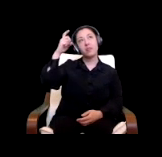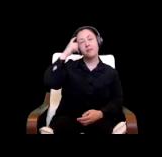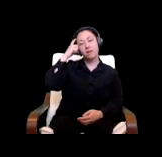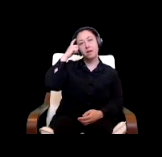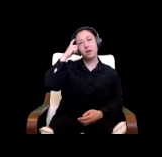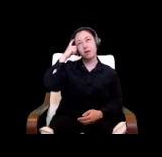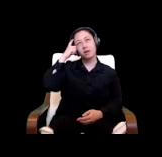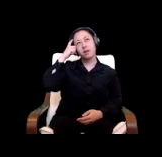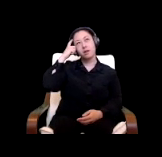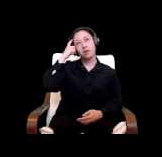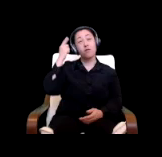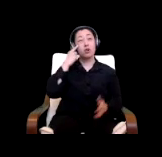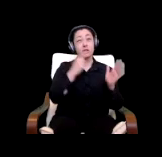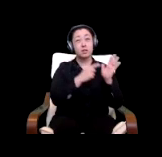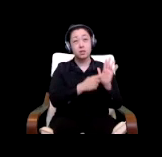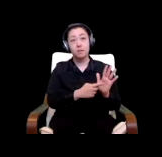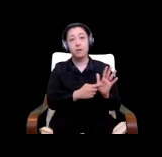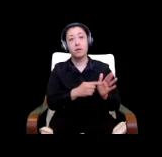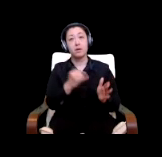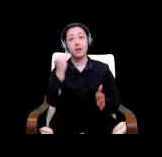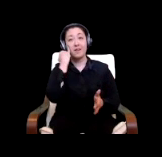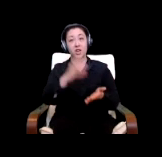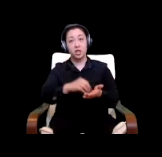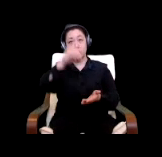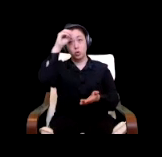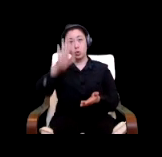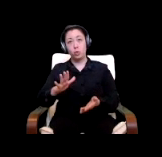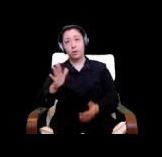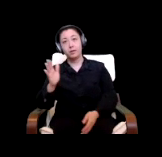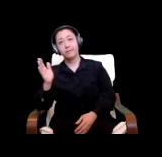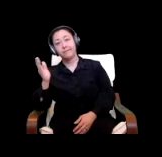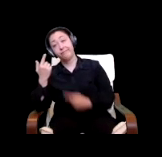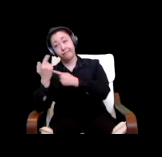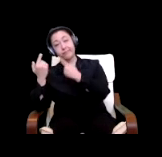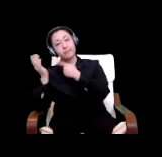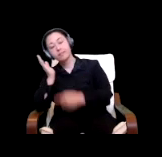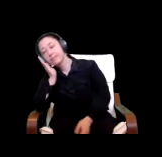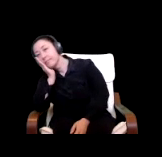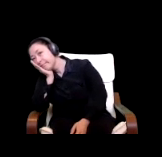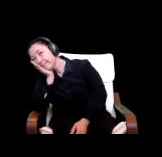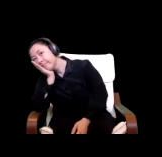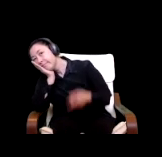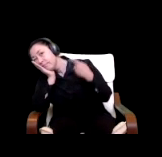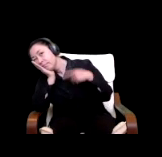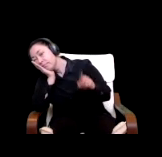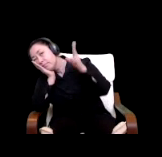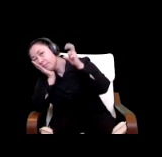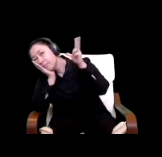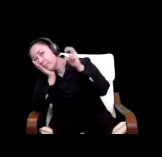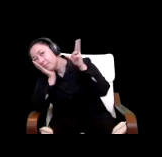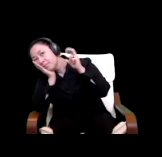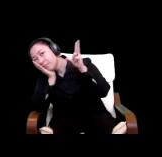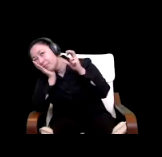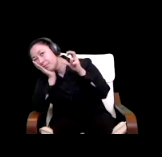if a student is going like this while they are listening to a presentation or to the